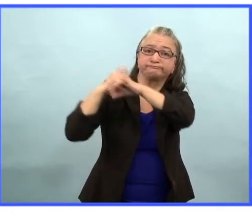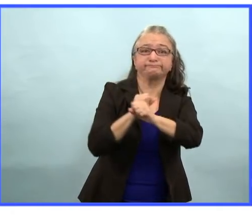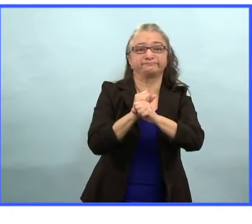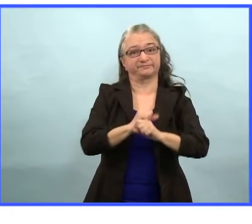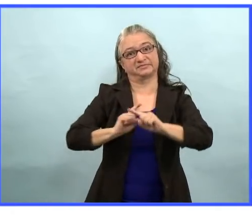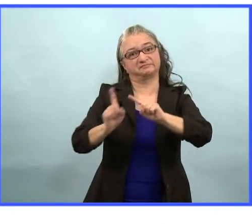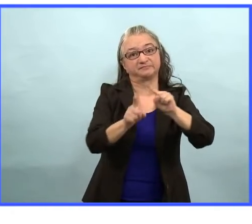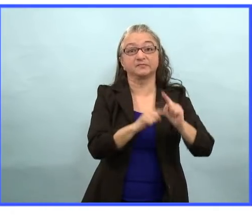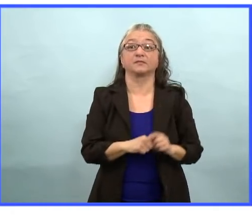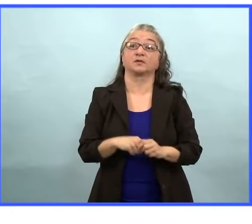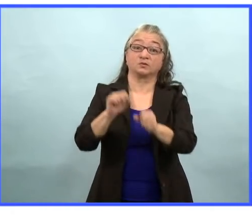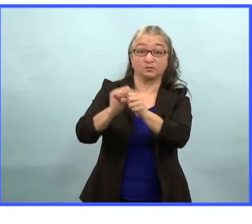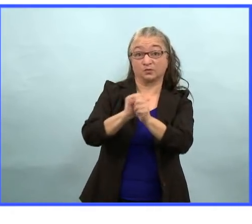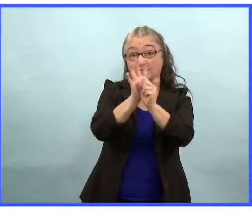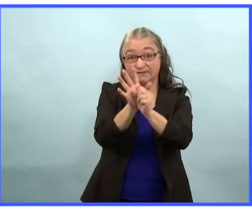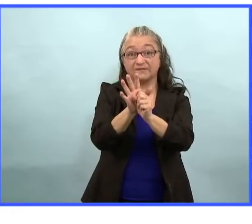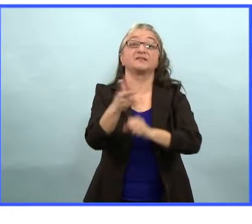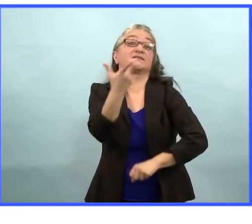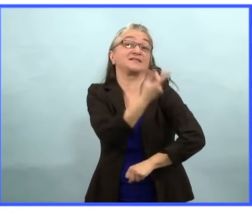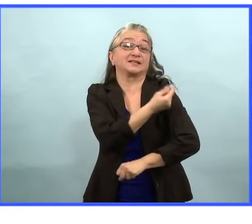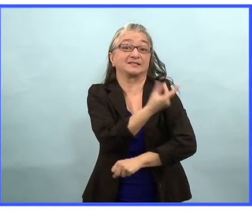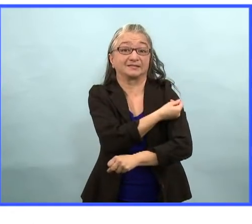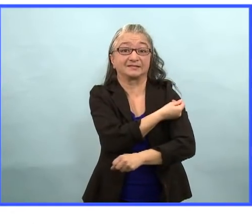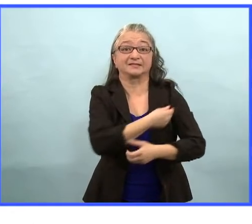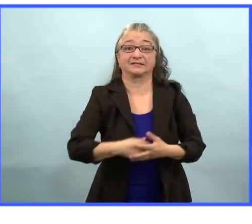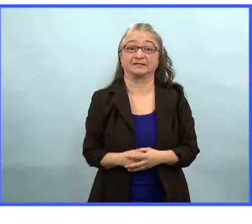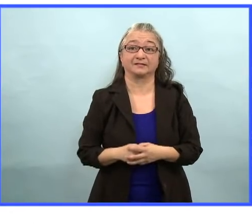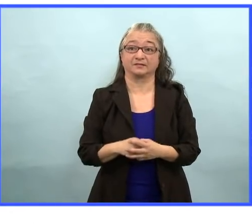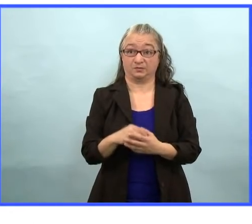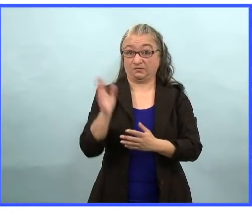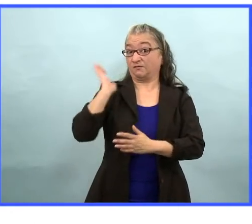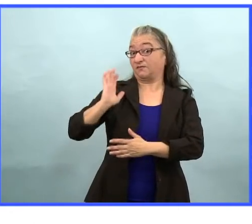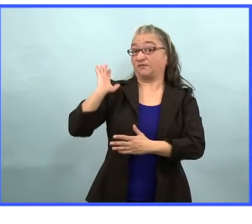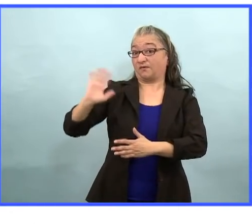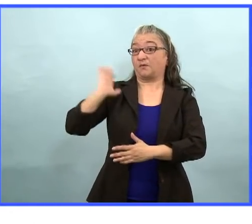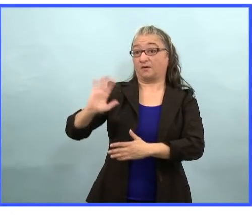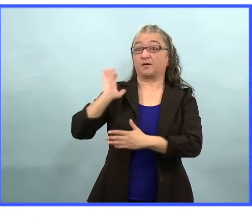first of all as we've shown in the past bipod community members are at higher risk for cloven